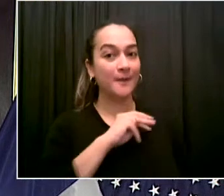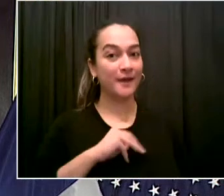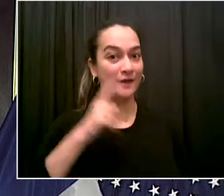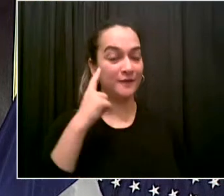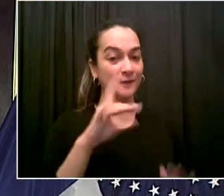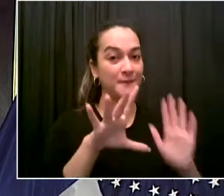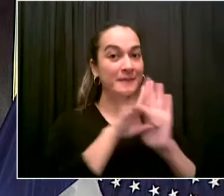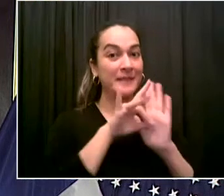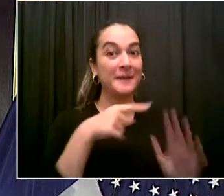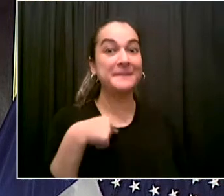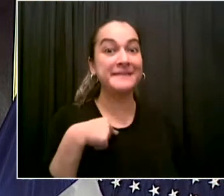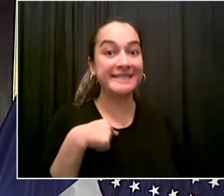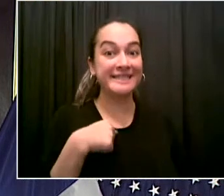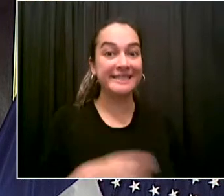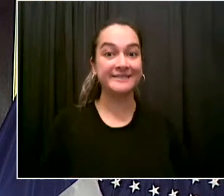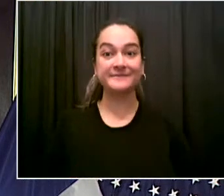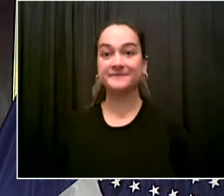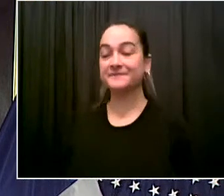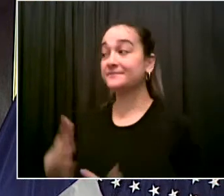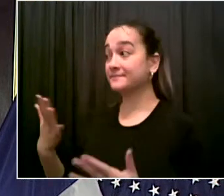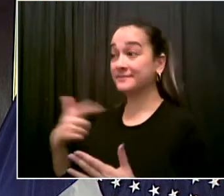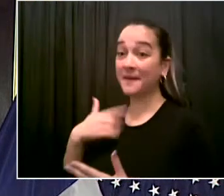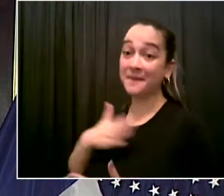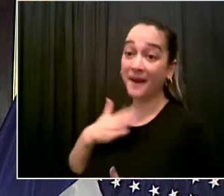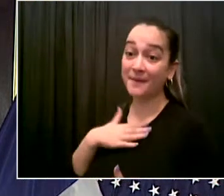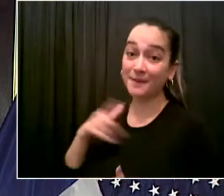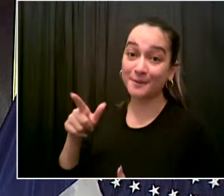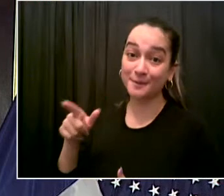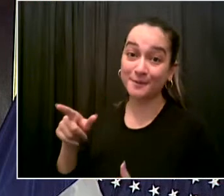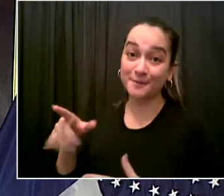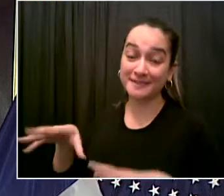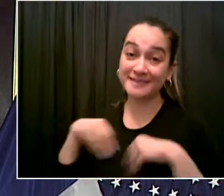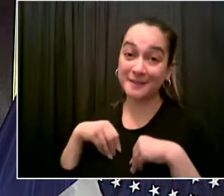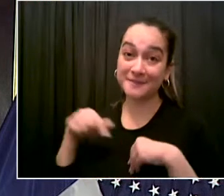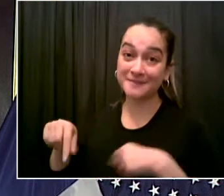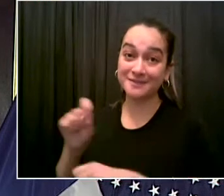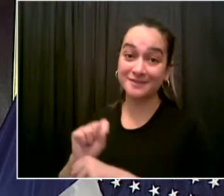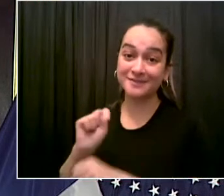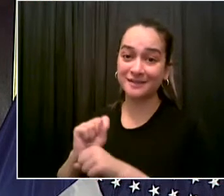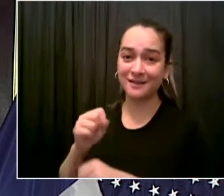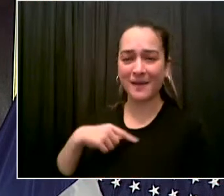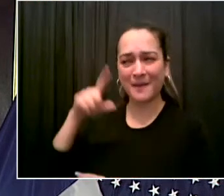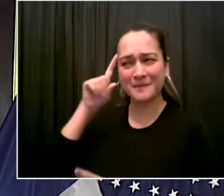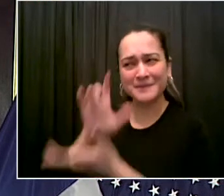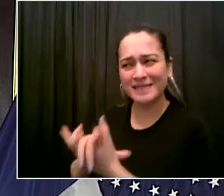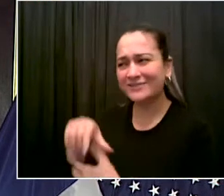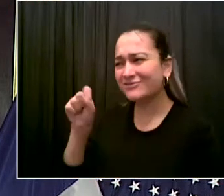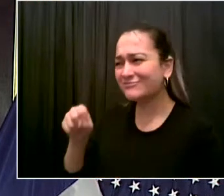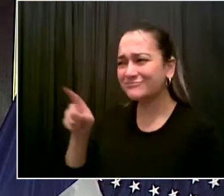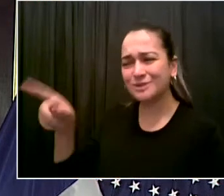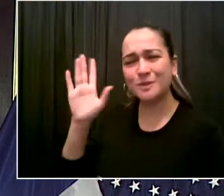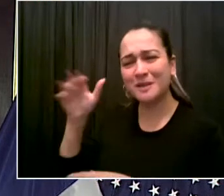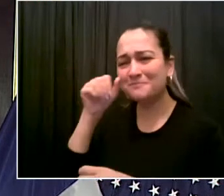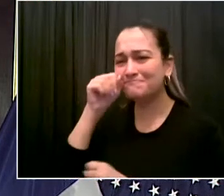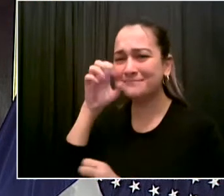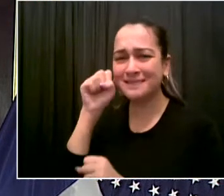AGAIN MR. MAYOR FOR A ONMINATE AMY. GEORGIA, I'M SO HAPPY YO'URE TAKING ON THIS